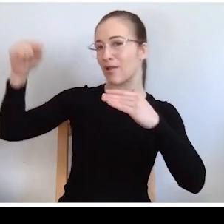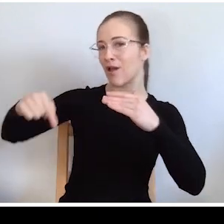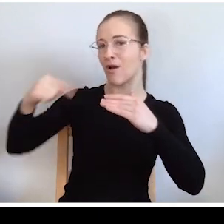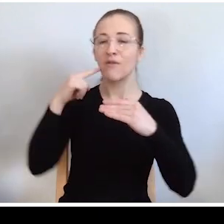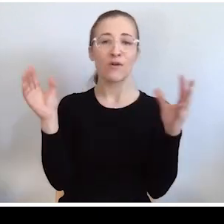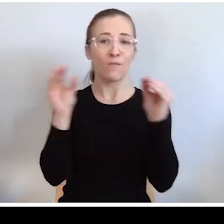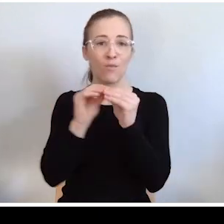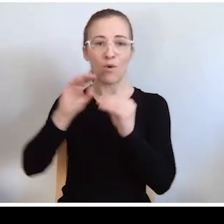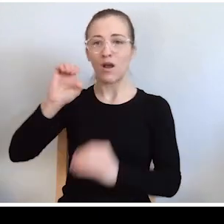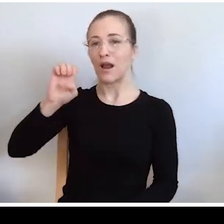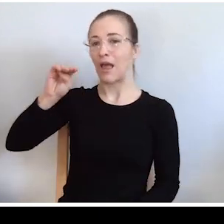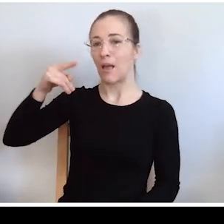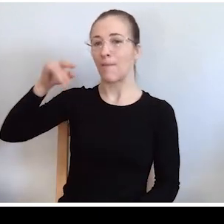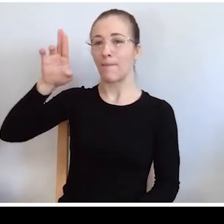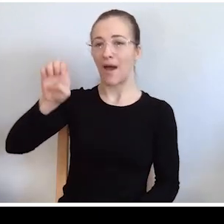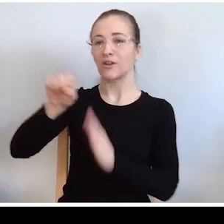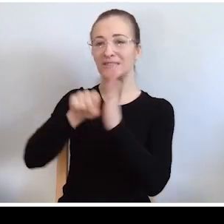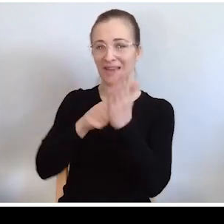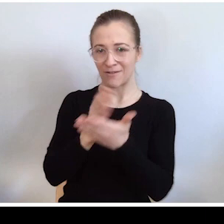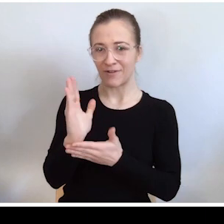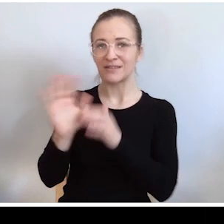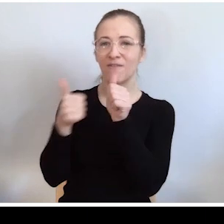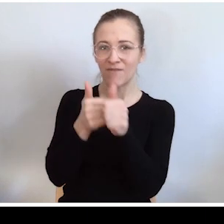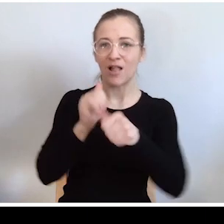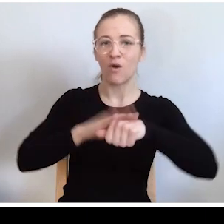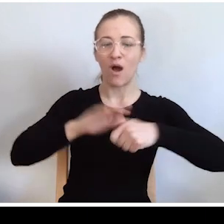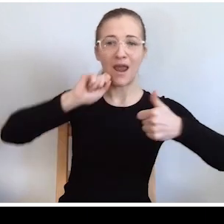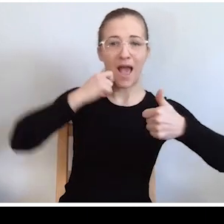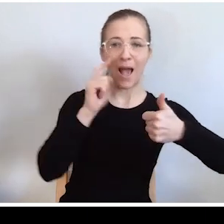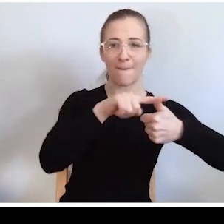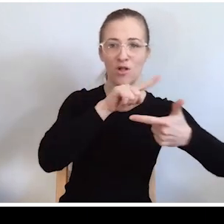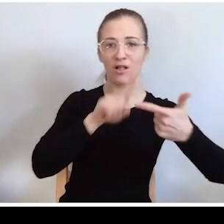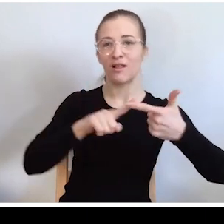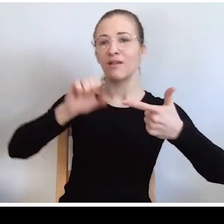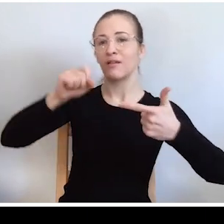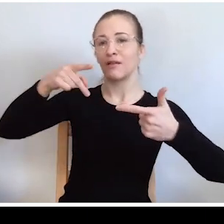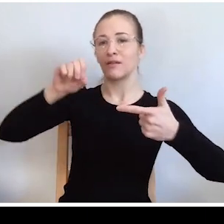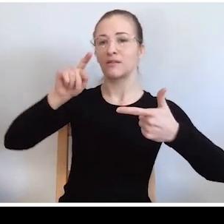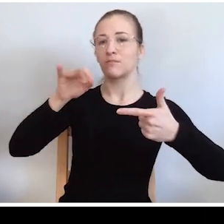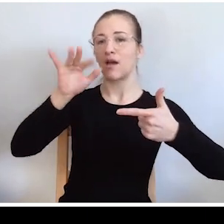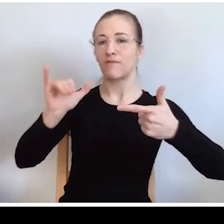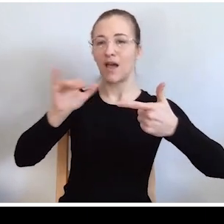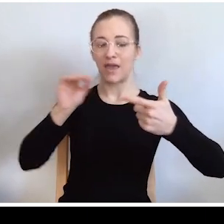For more "Empire State of Rights," follow us on Apple Podcasts, Spotify, and YouTube.